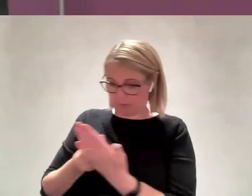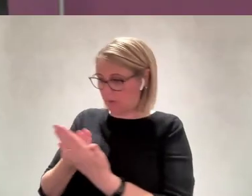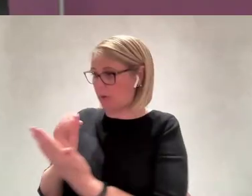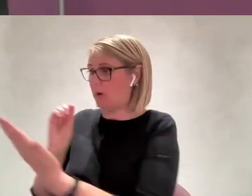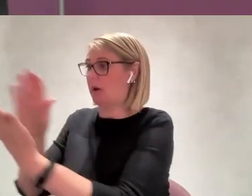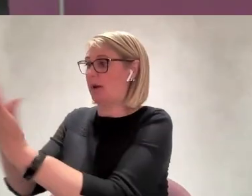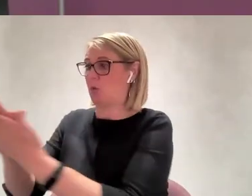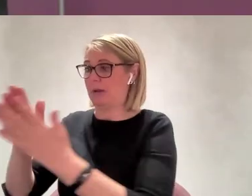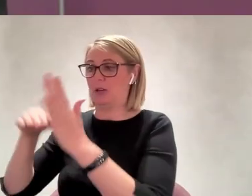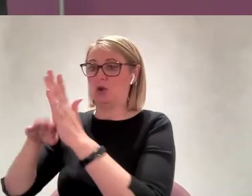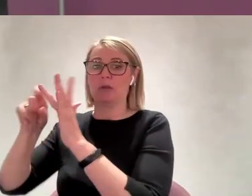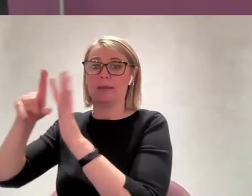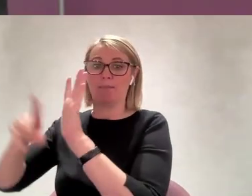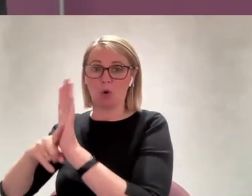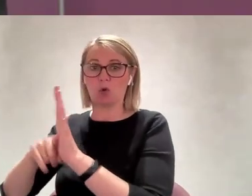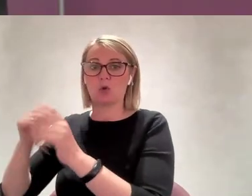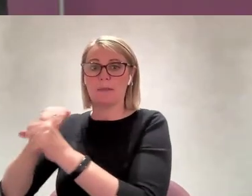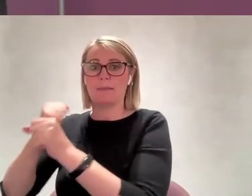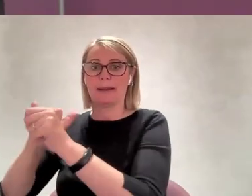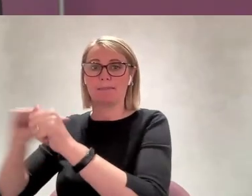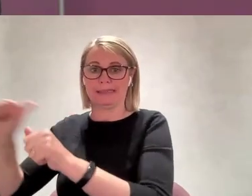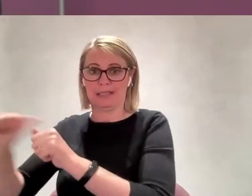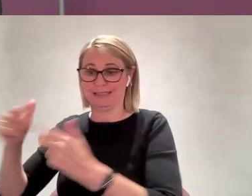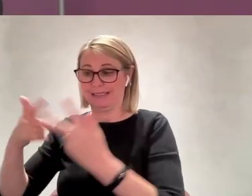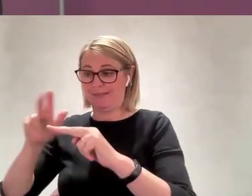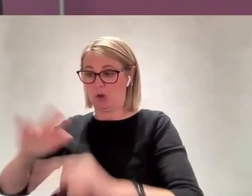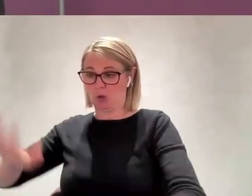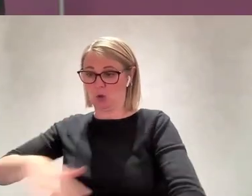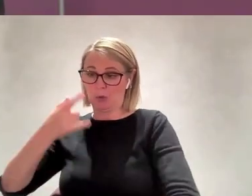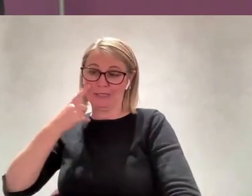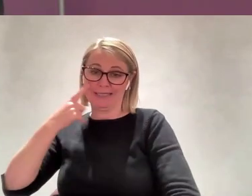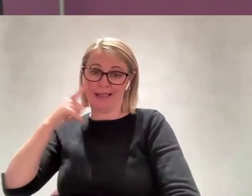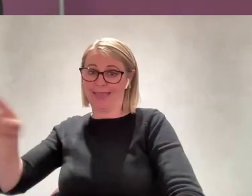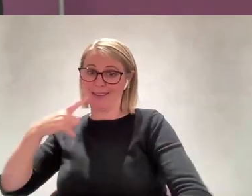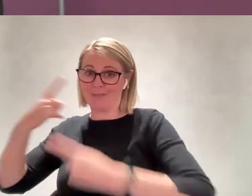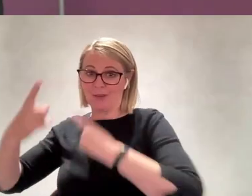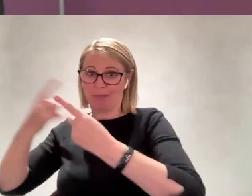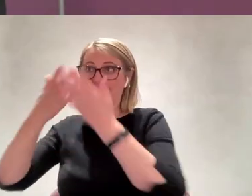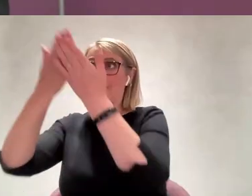and ingest it into the model to make that model better. So if you don't want to see that information in